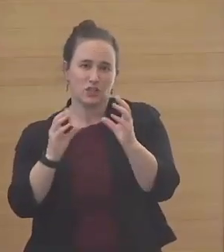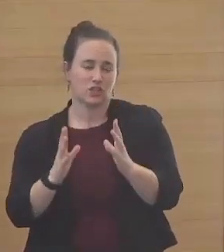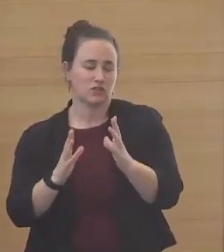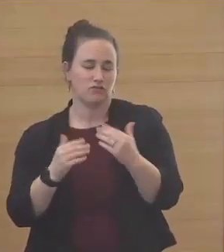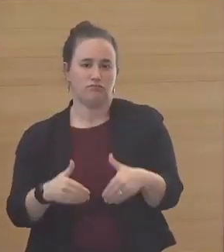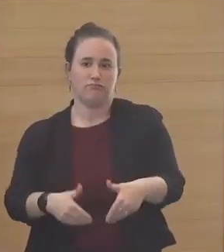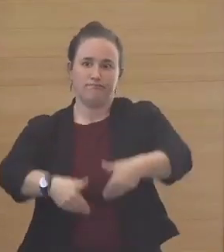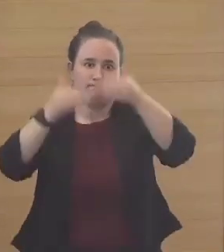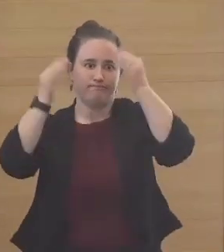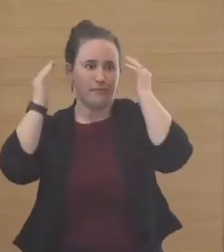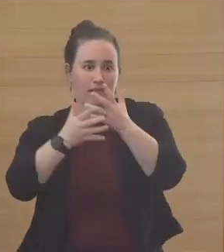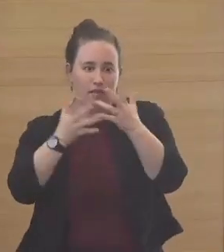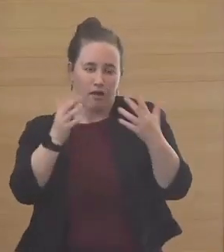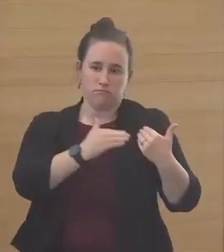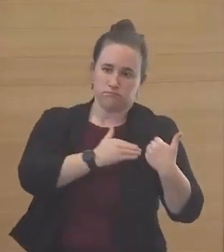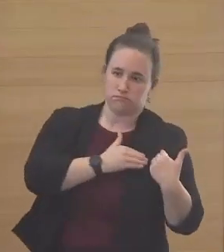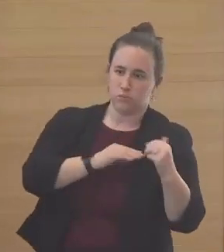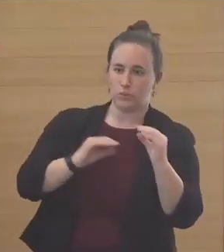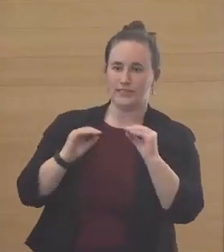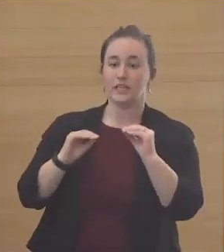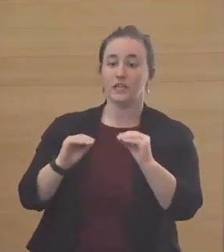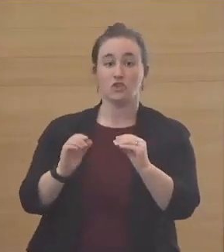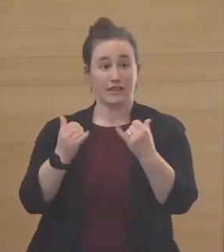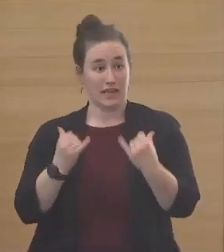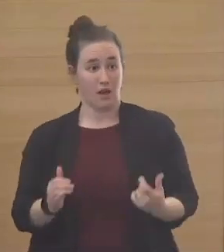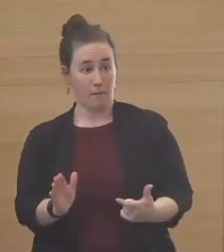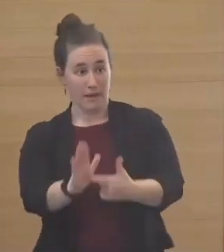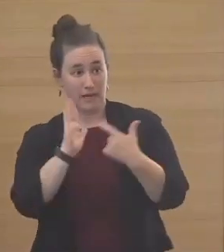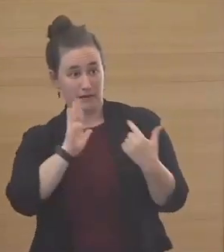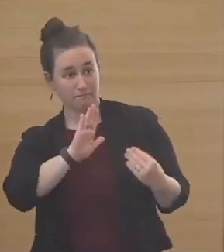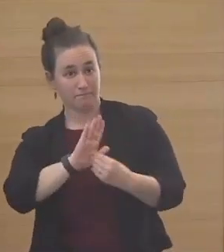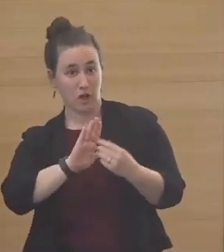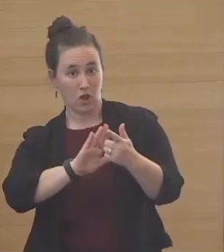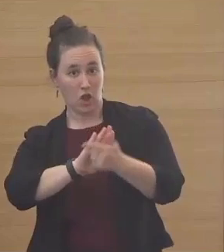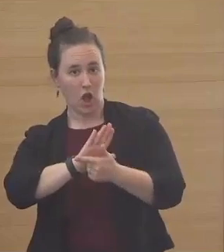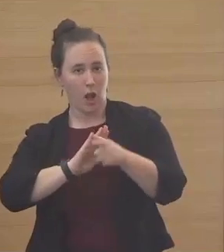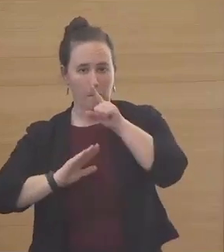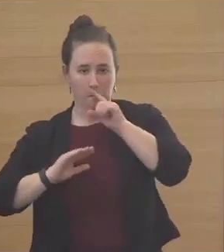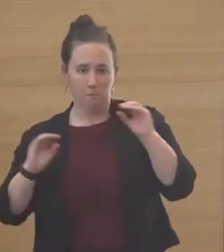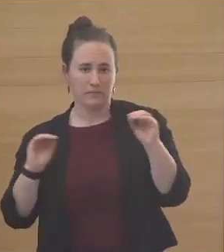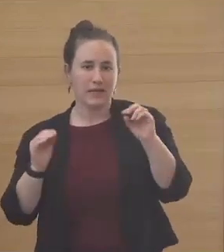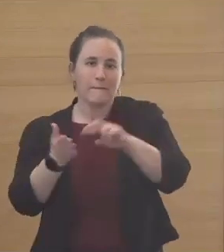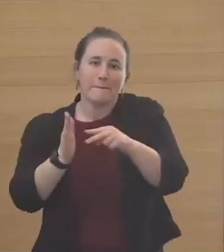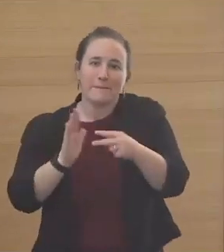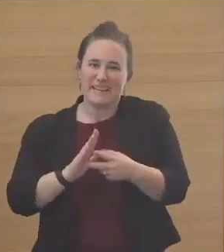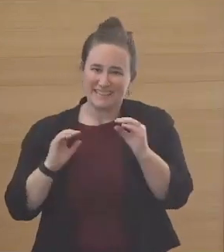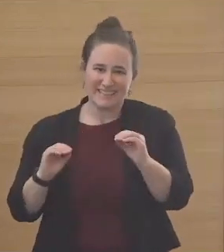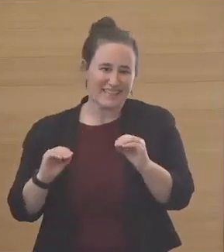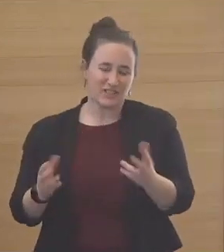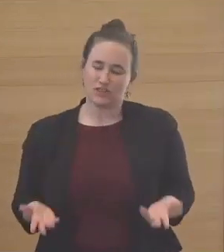there is no mandate that this be taught. So our young advocates helped